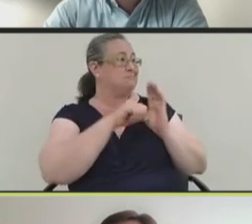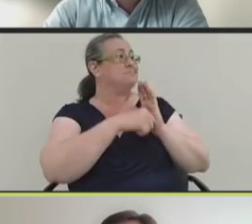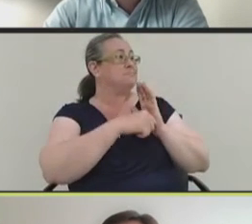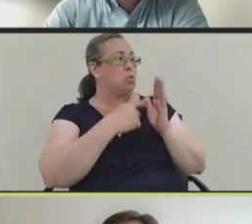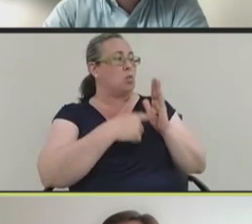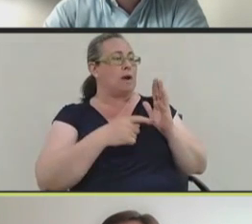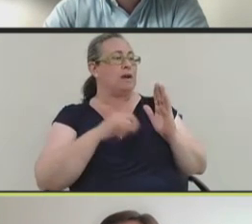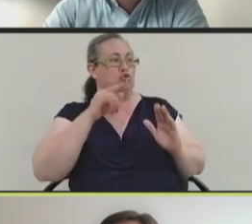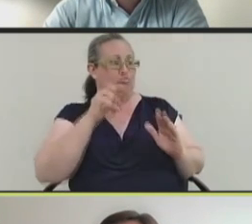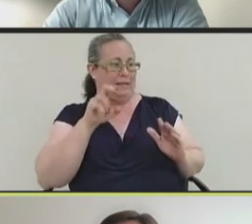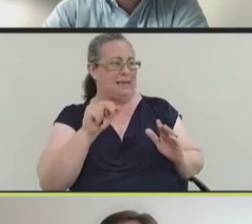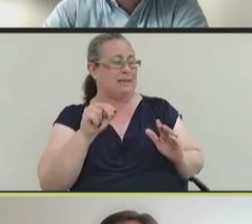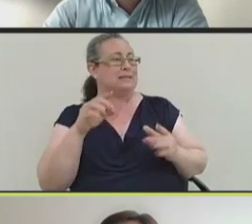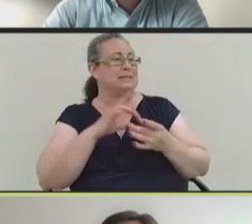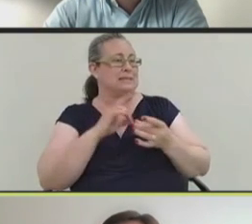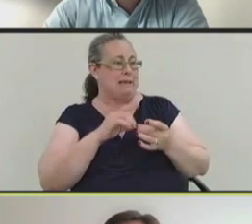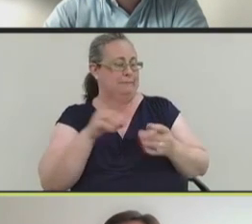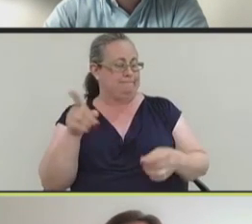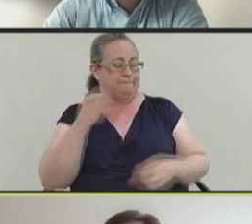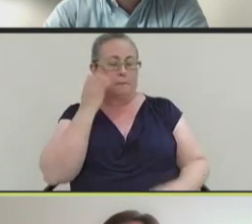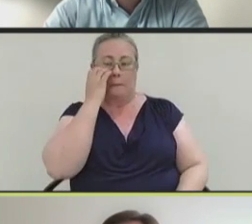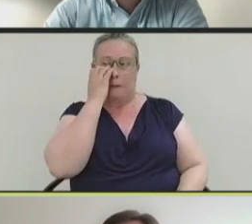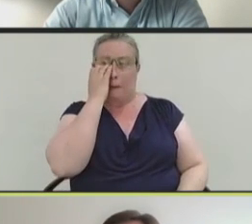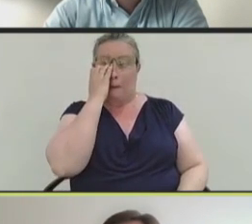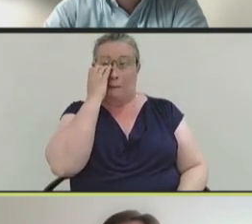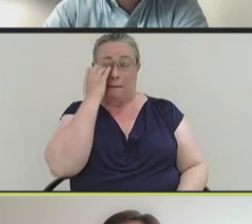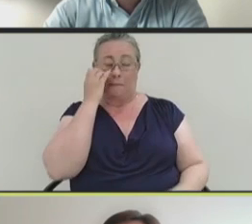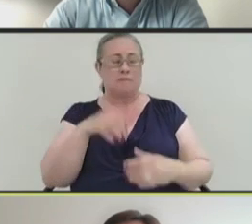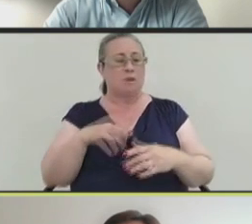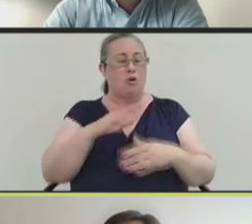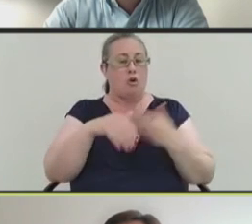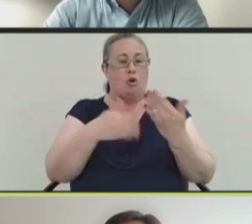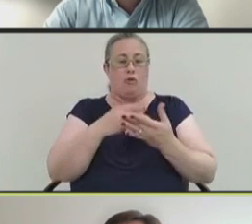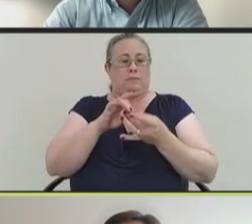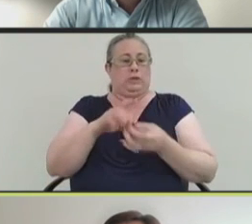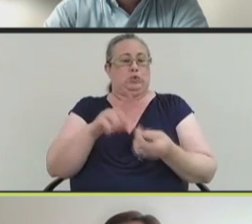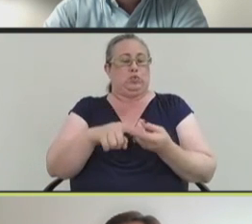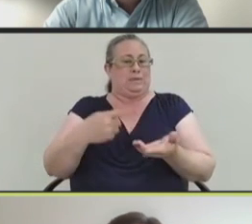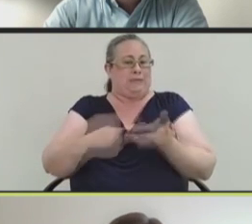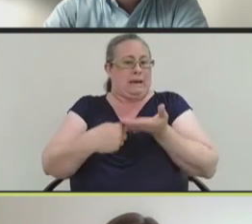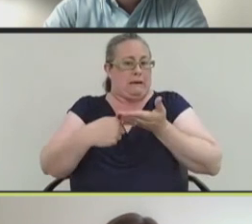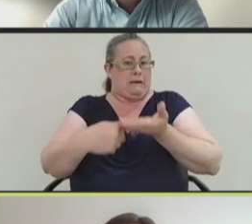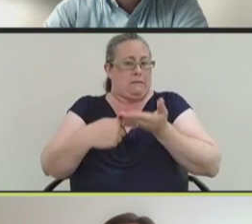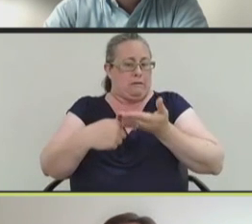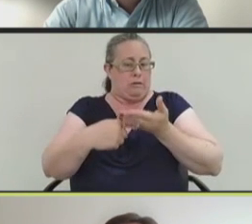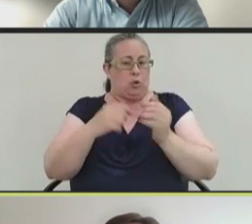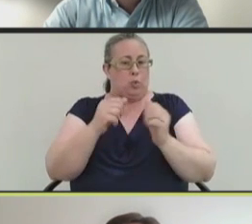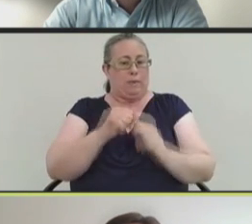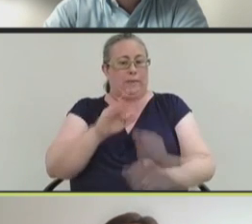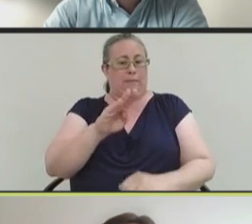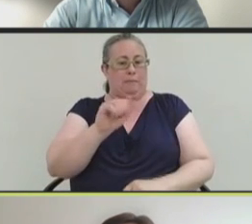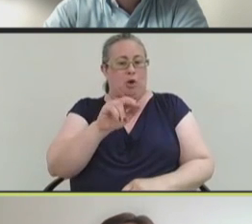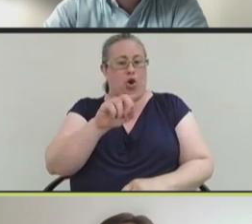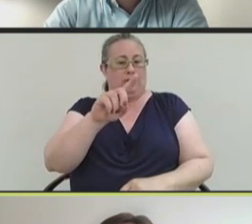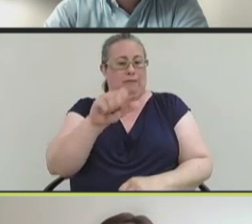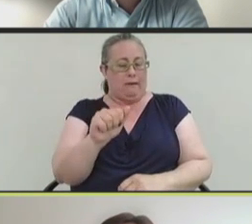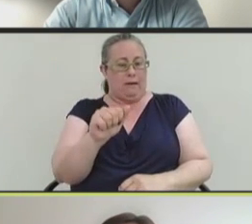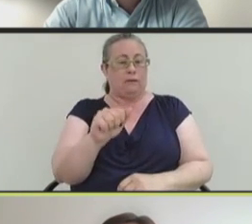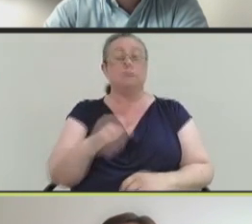and it's all to do with dialogue with BARDA on – when we have – at the moment the manufacturing